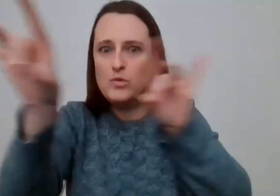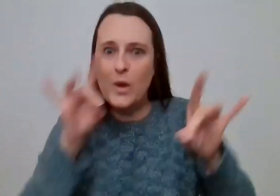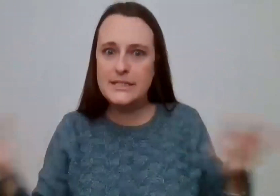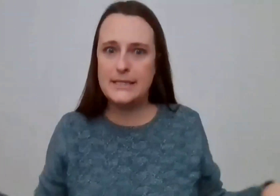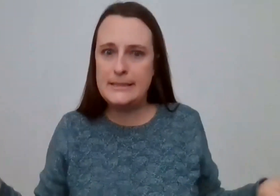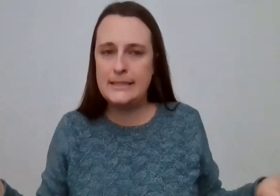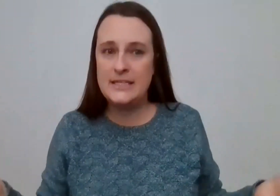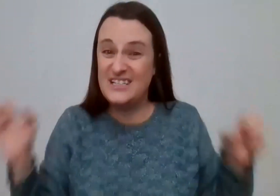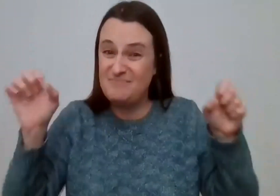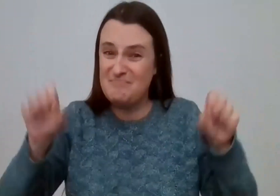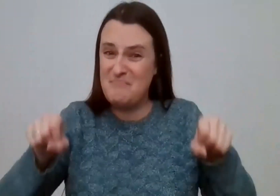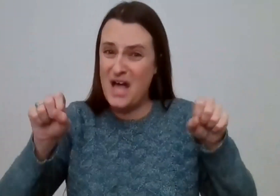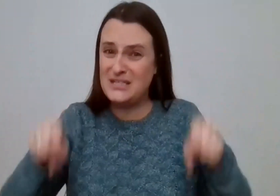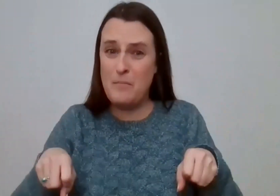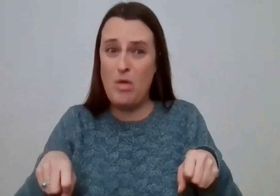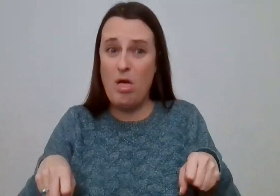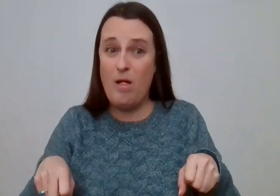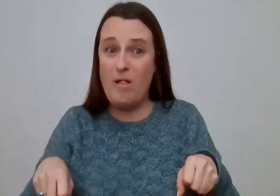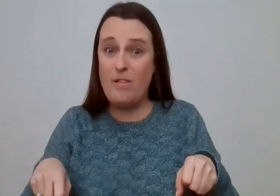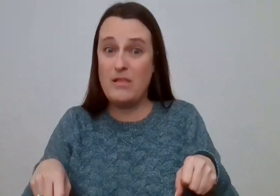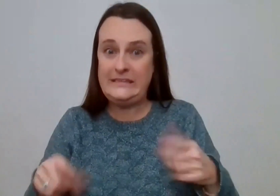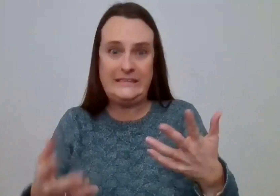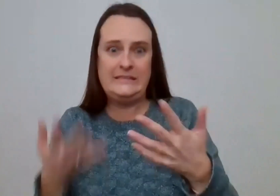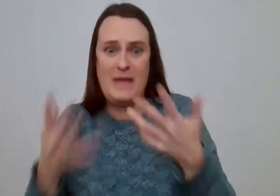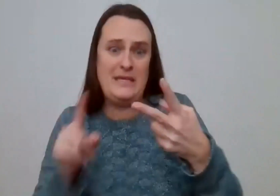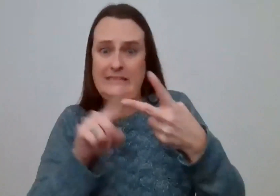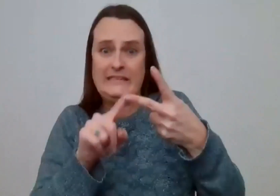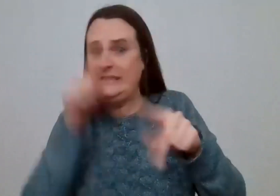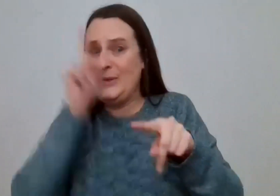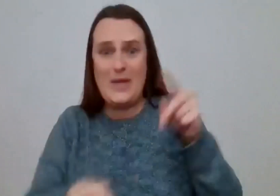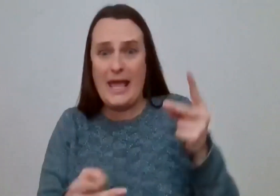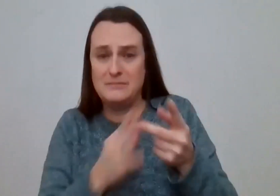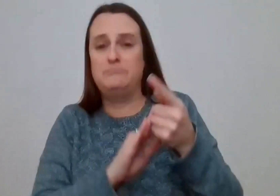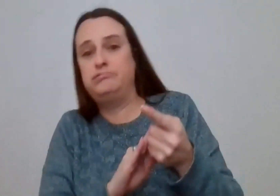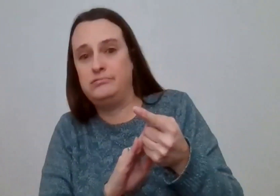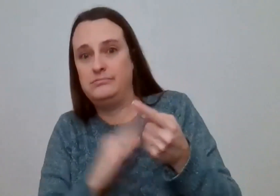end up with only actually having five courses because one of their courses didn't have enough